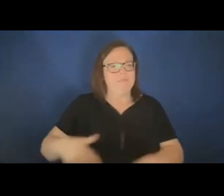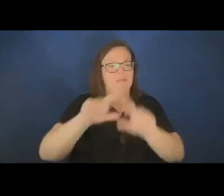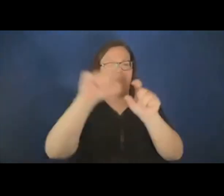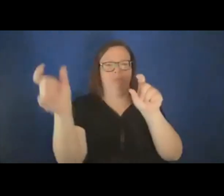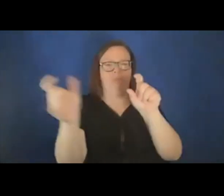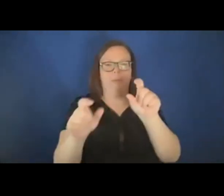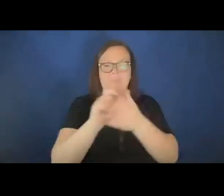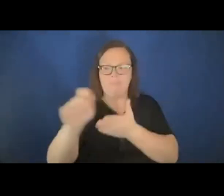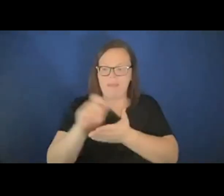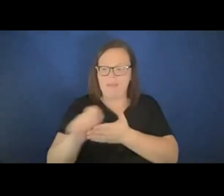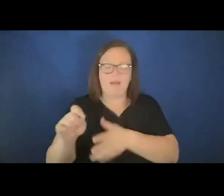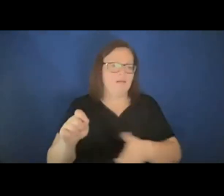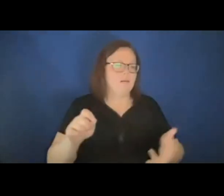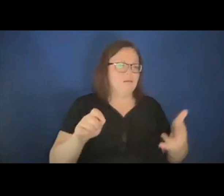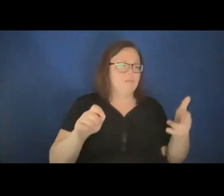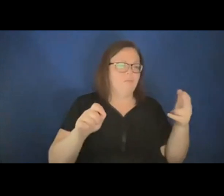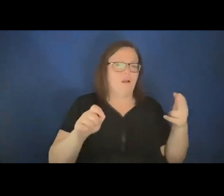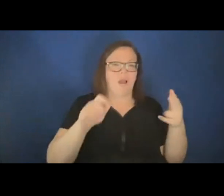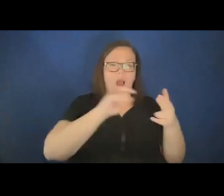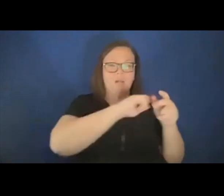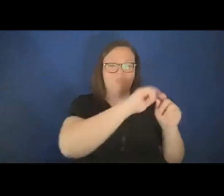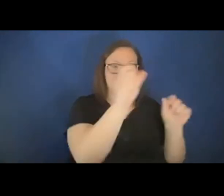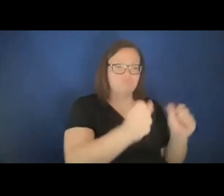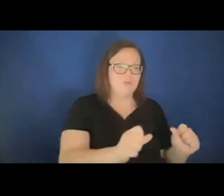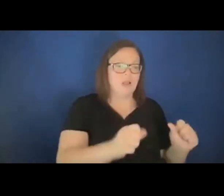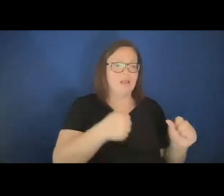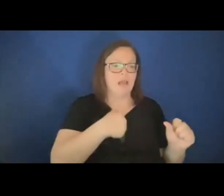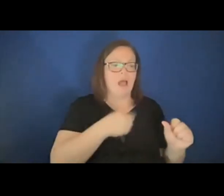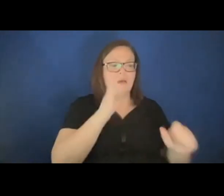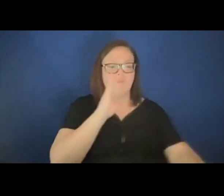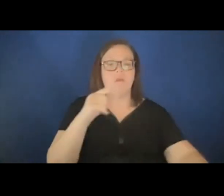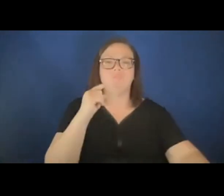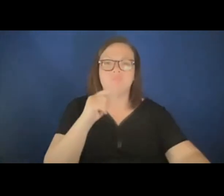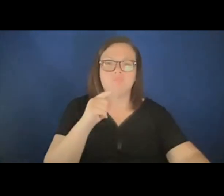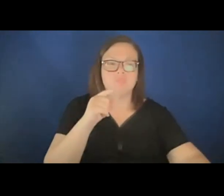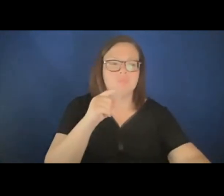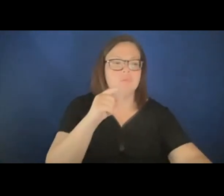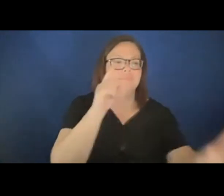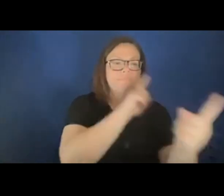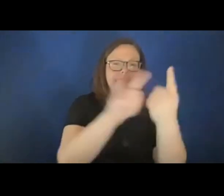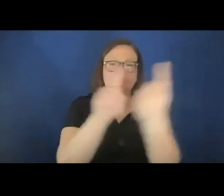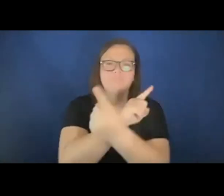in the shape of a pen I am going door to door collecting story